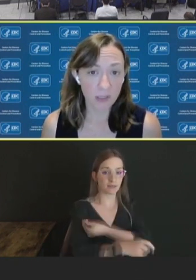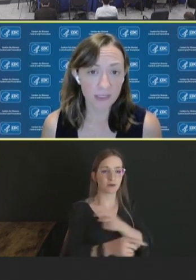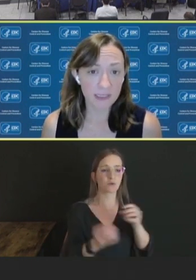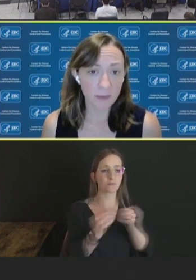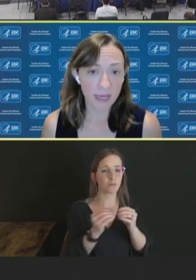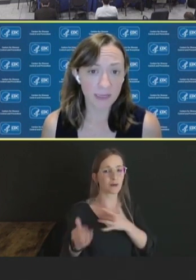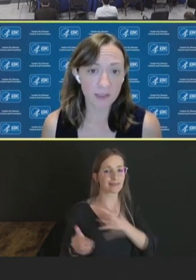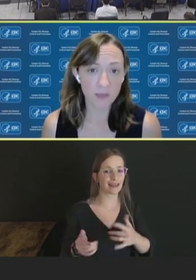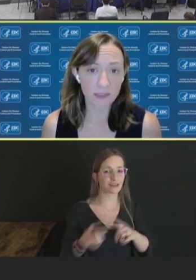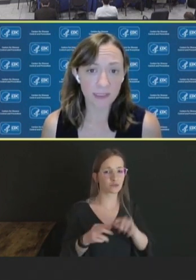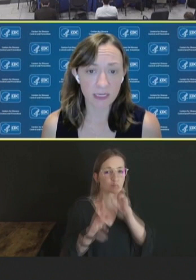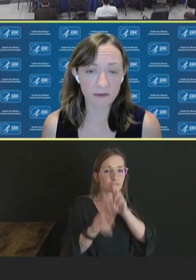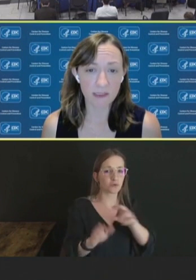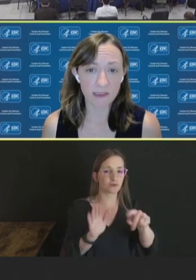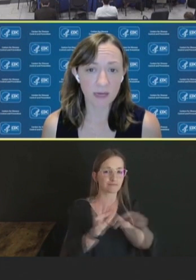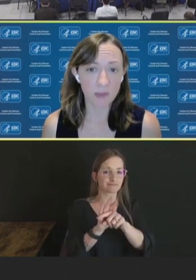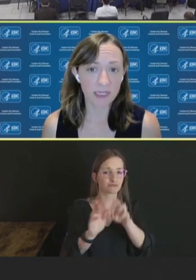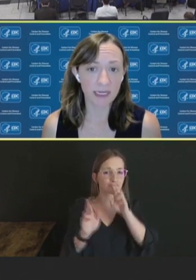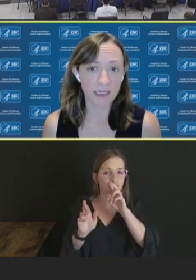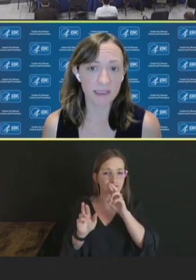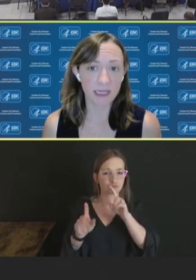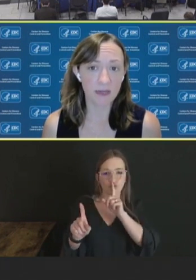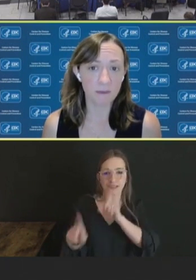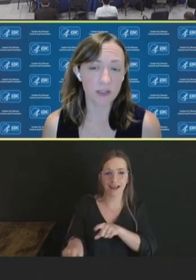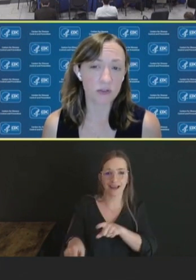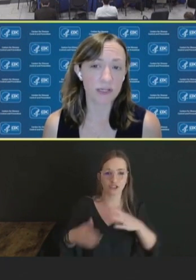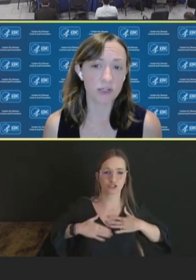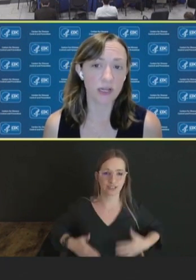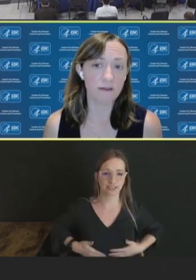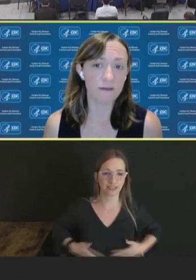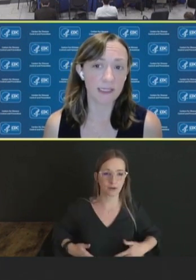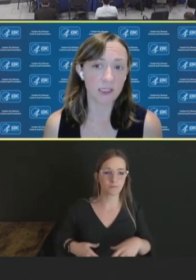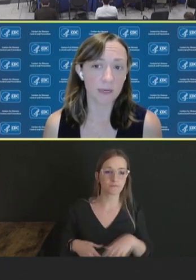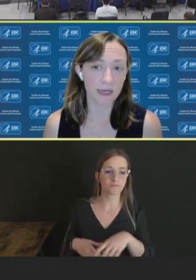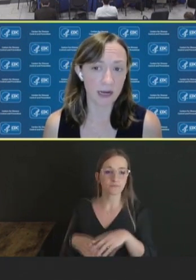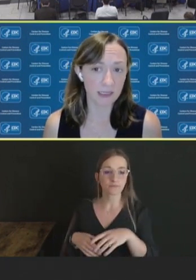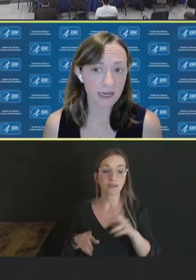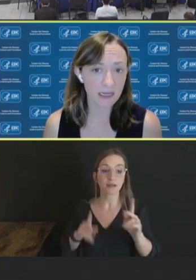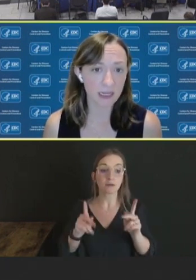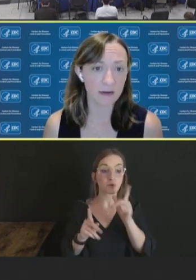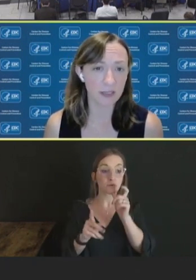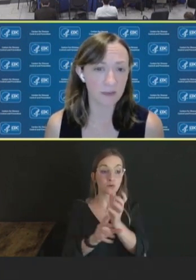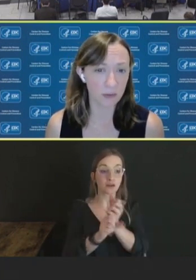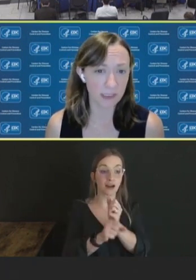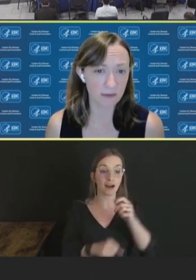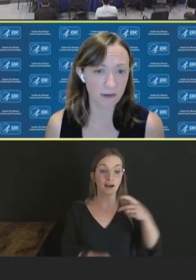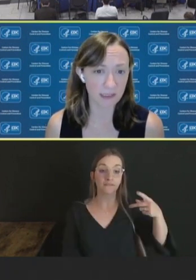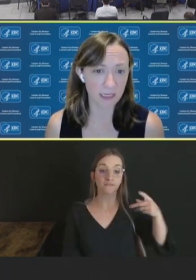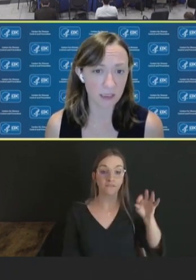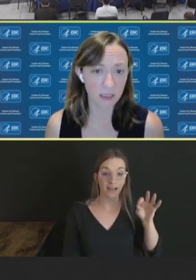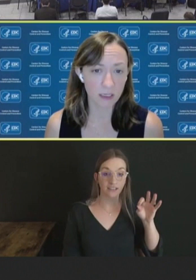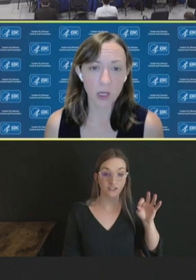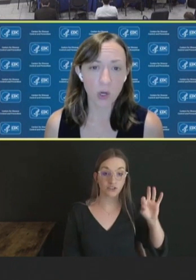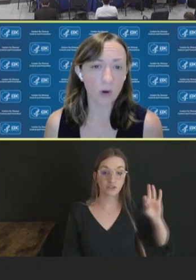Participants who received simultaneous administration of Pfizer-BioNTech and influenza vaccine were